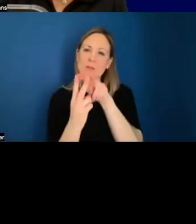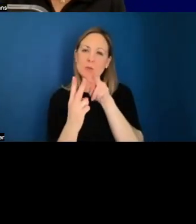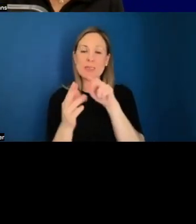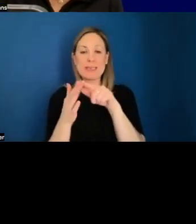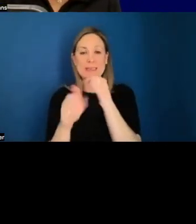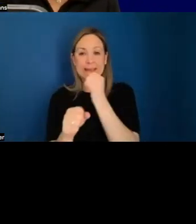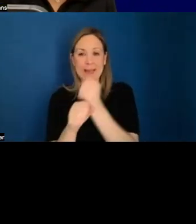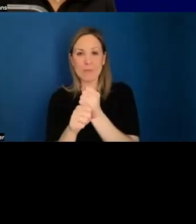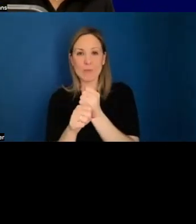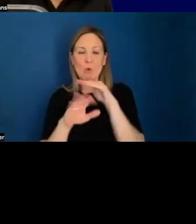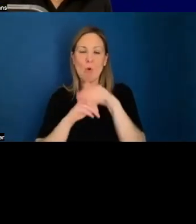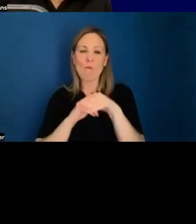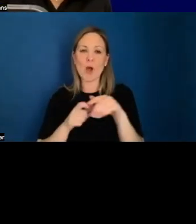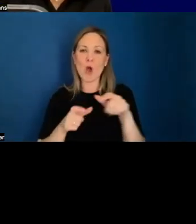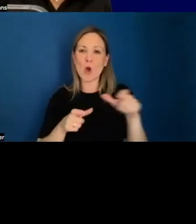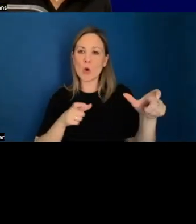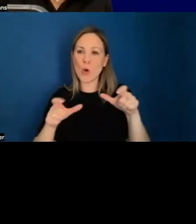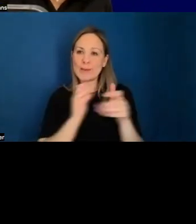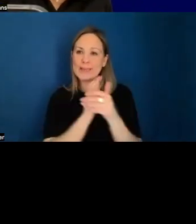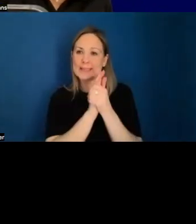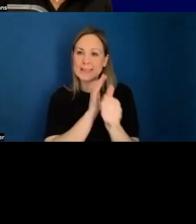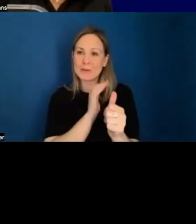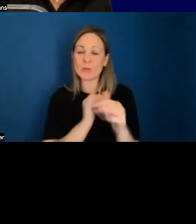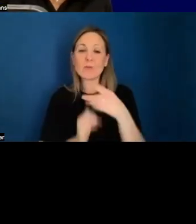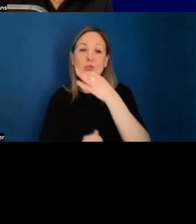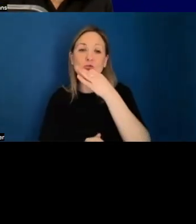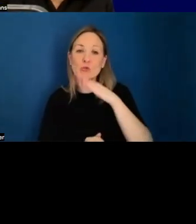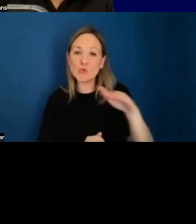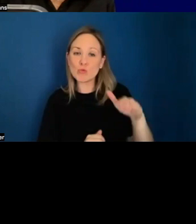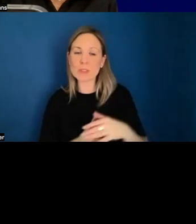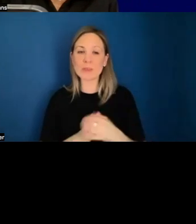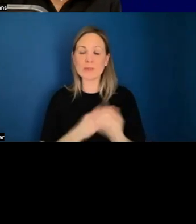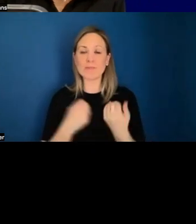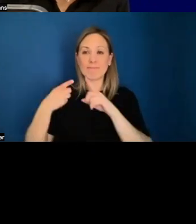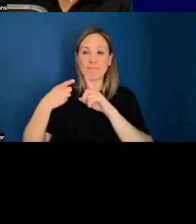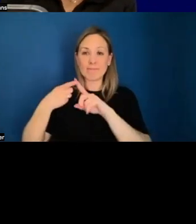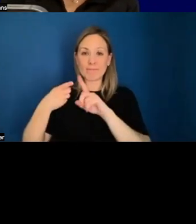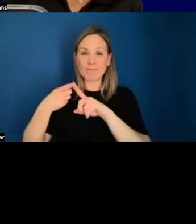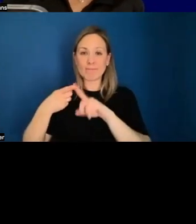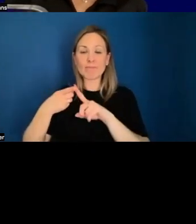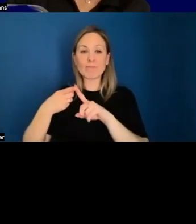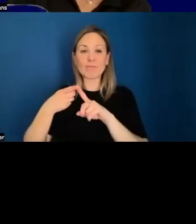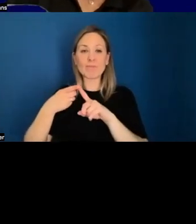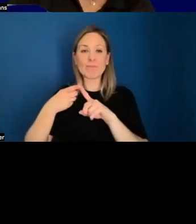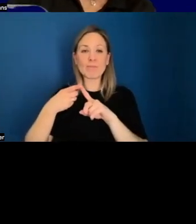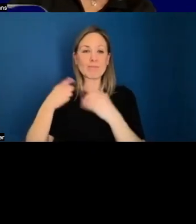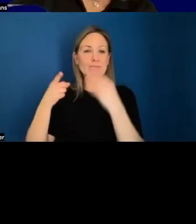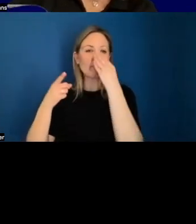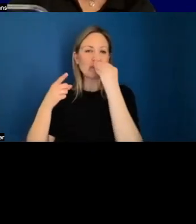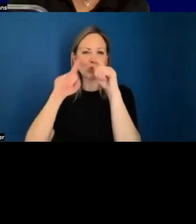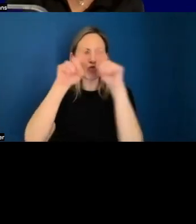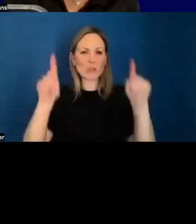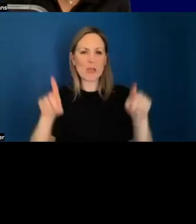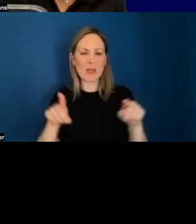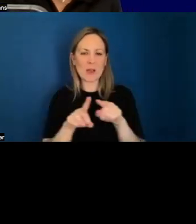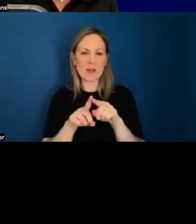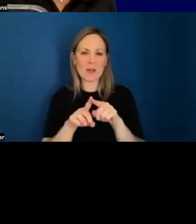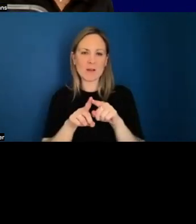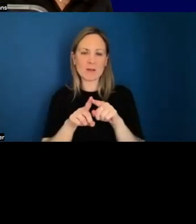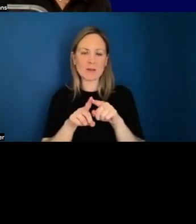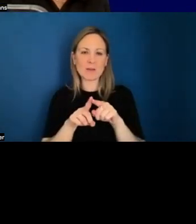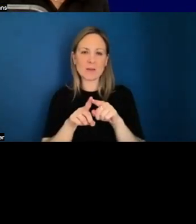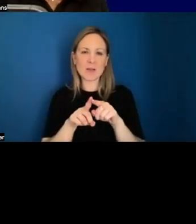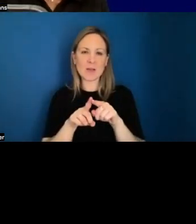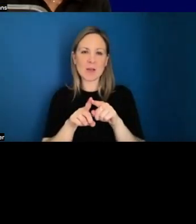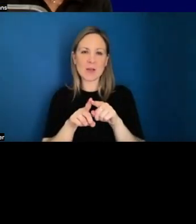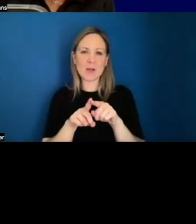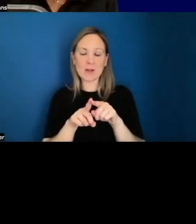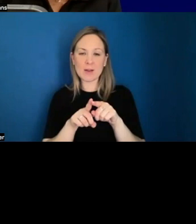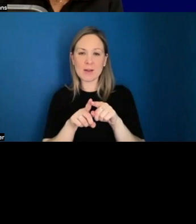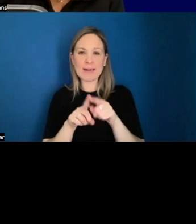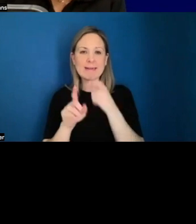for Kids”. And the first ones are, well the images are actually reversed on my screen, so I’m going